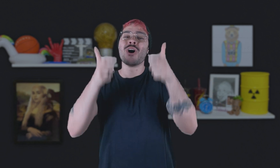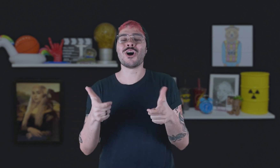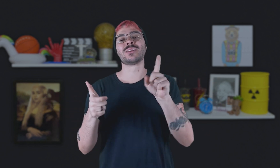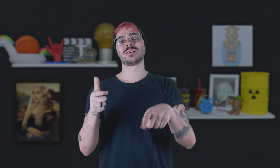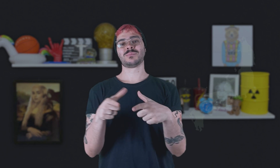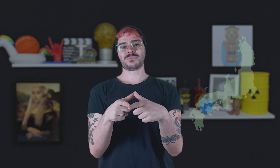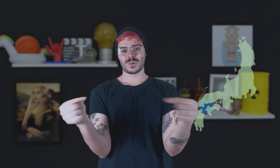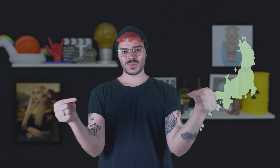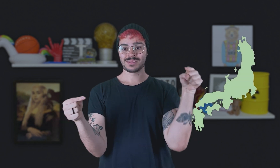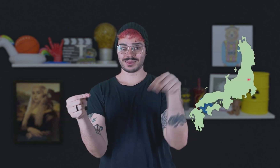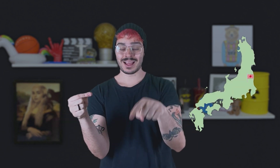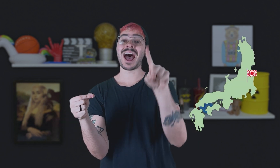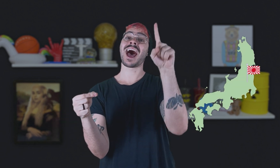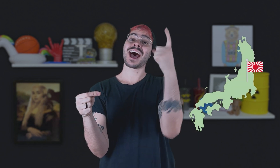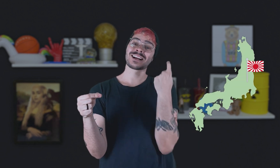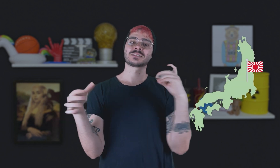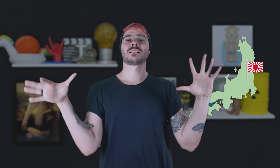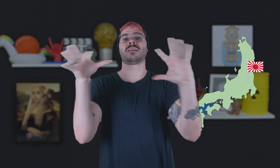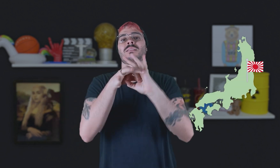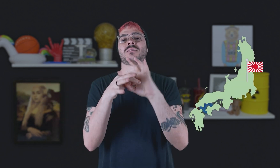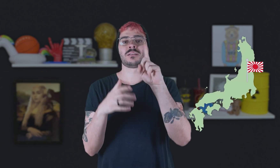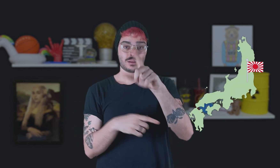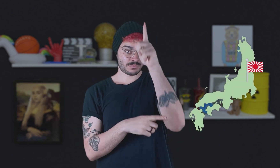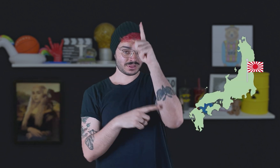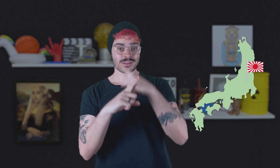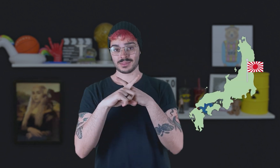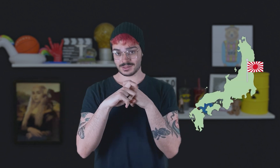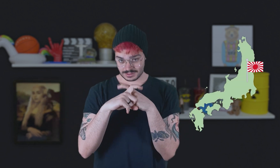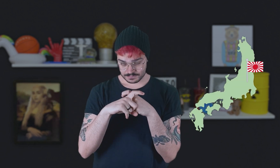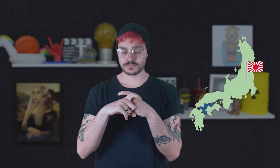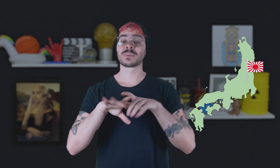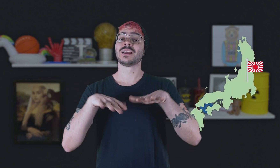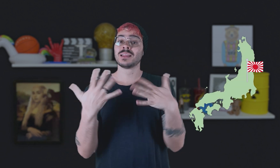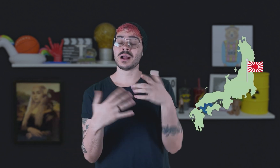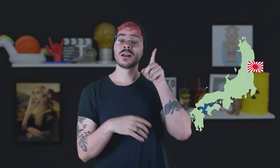the Empire of Japan, an ally of Nazi Germany.